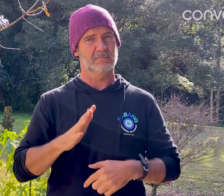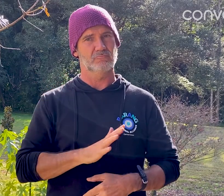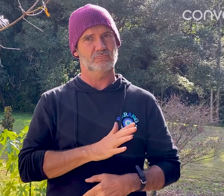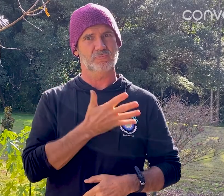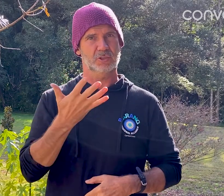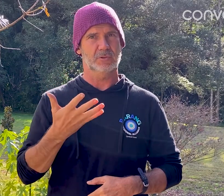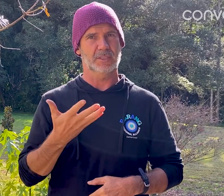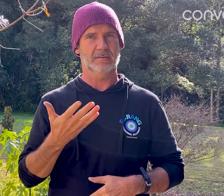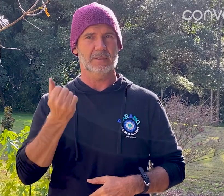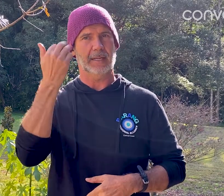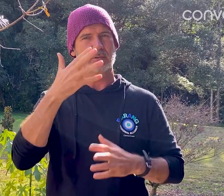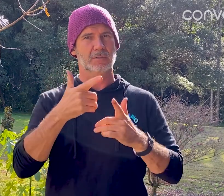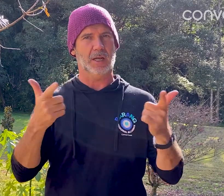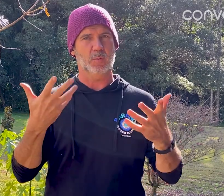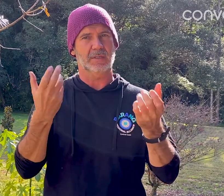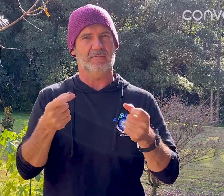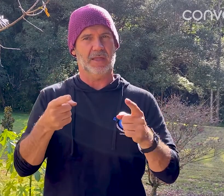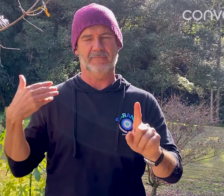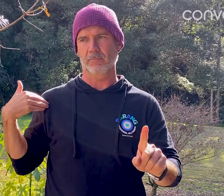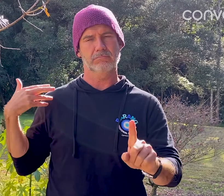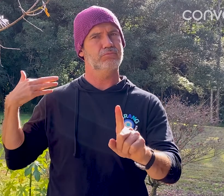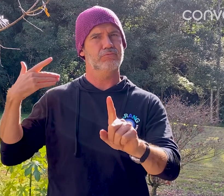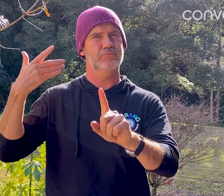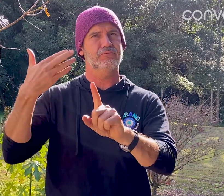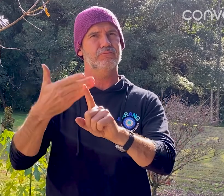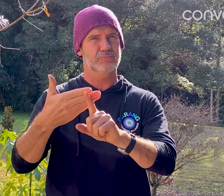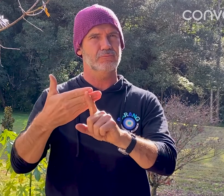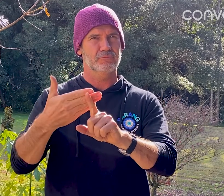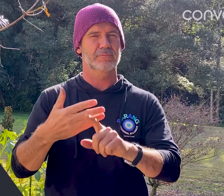It is interesting to see that Indigenous Sign Languages have used list buoys for such a long time.